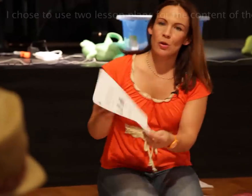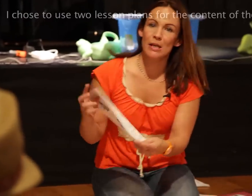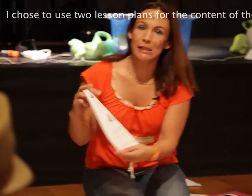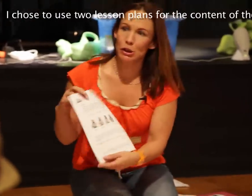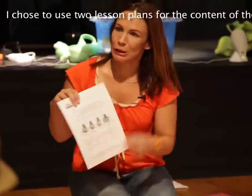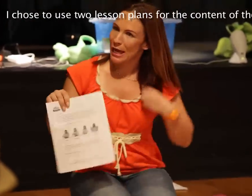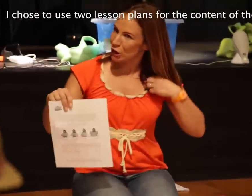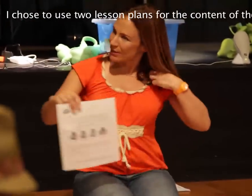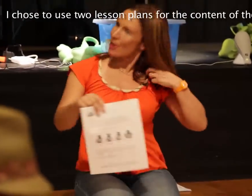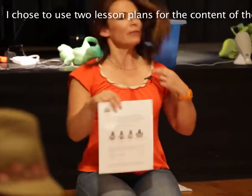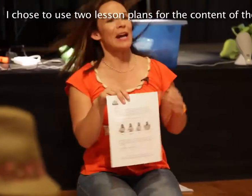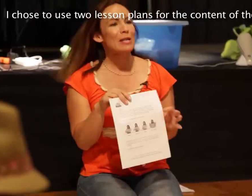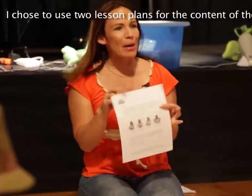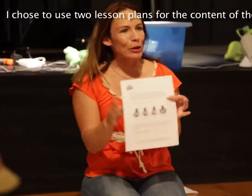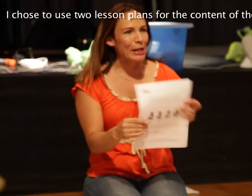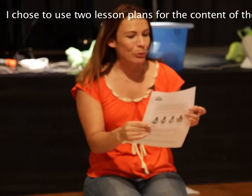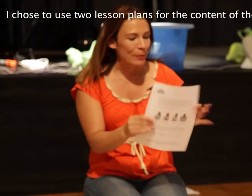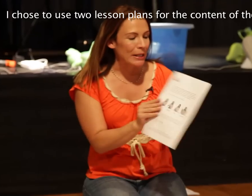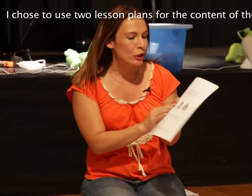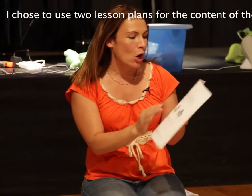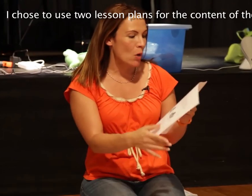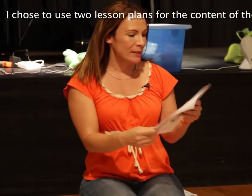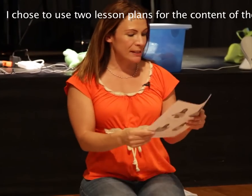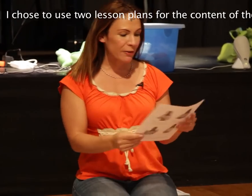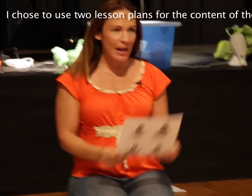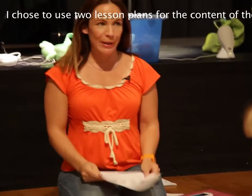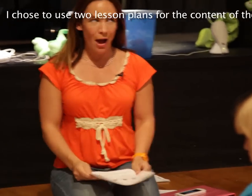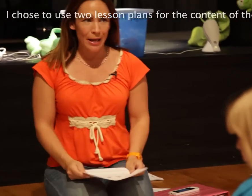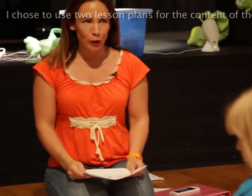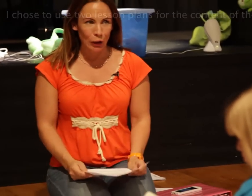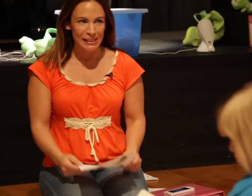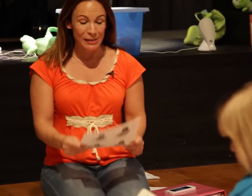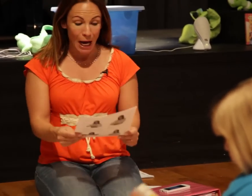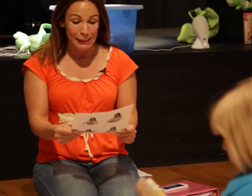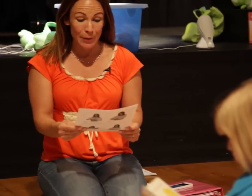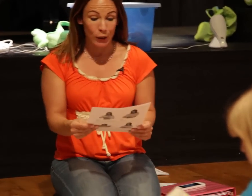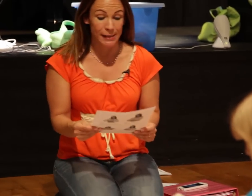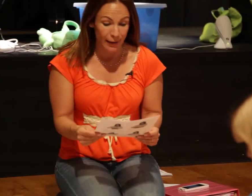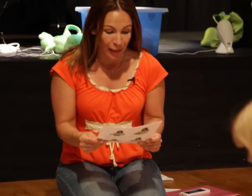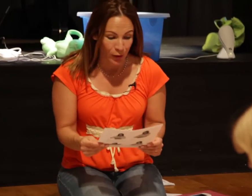So this is your letter to other family members and other people in your home. It says: "Dear family: I am learning some signs in American Sign Language